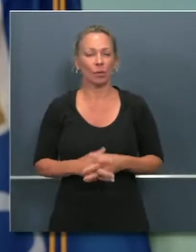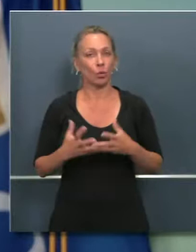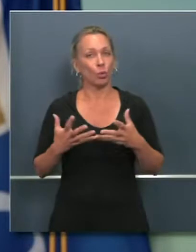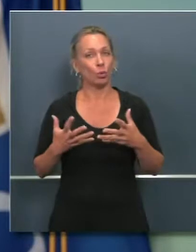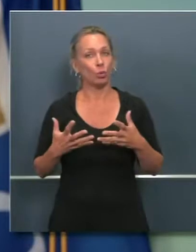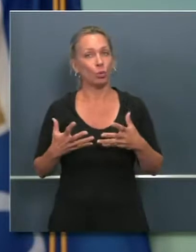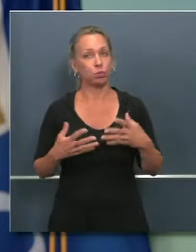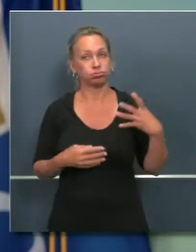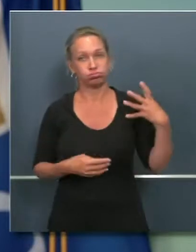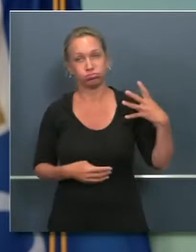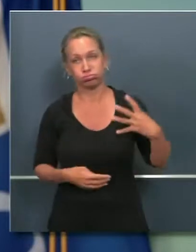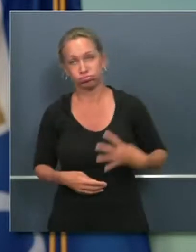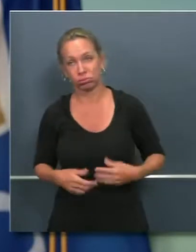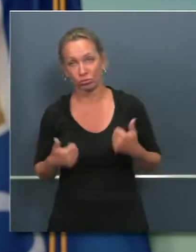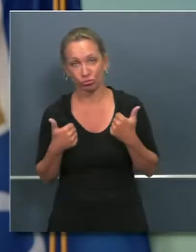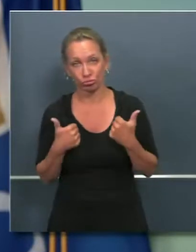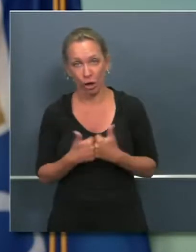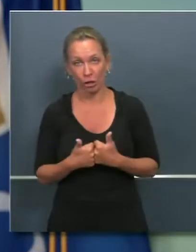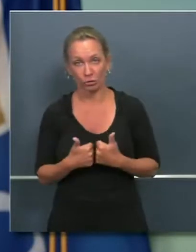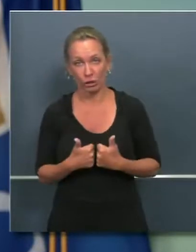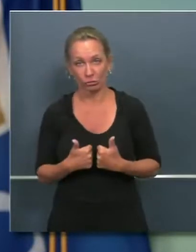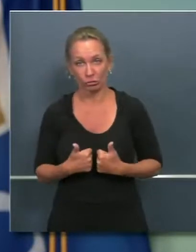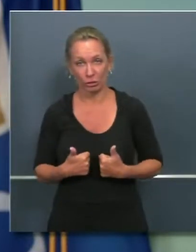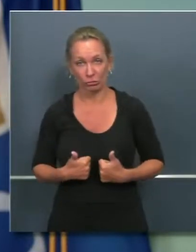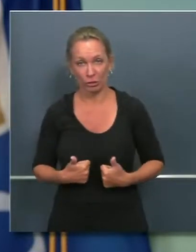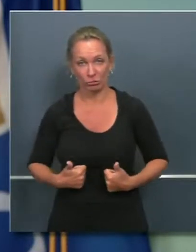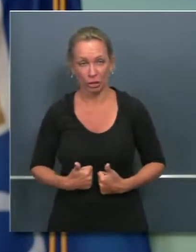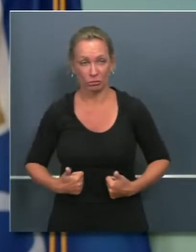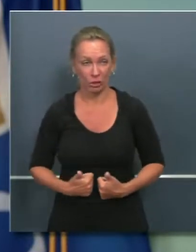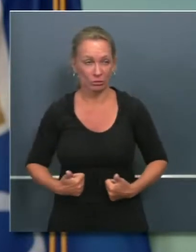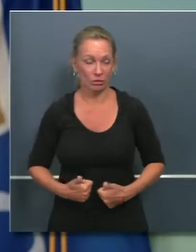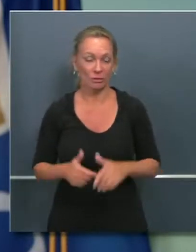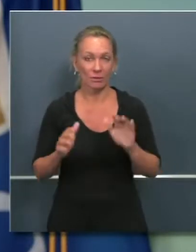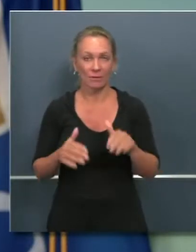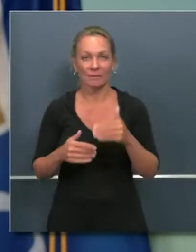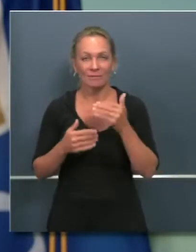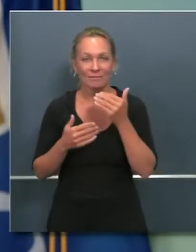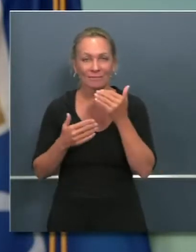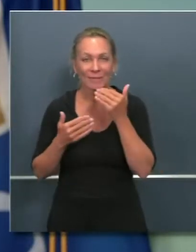as always and let's do our best to mitigate the spread we'll get through this and we'll